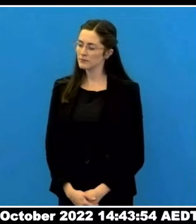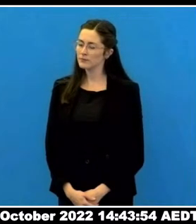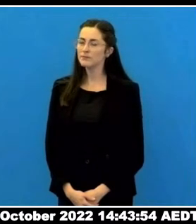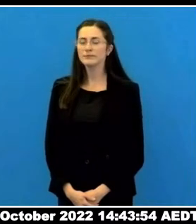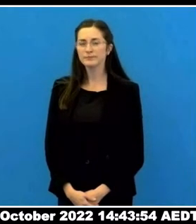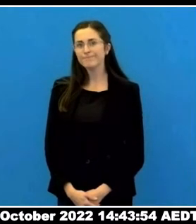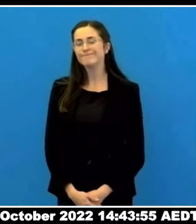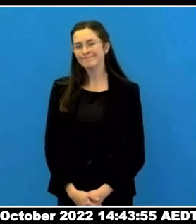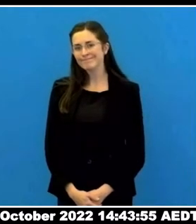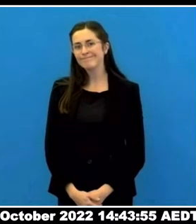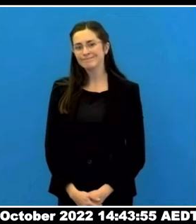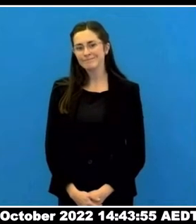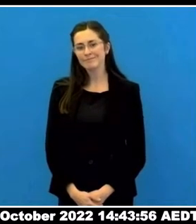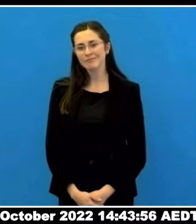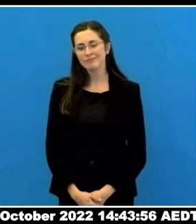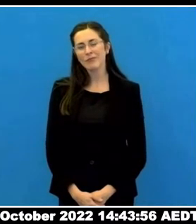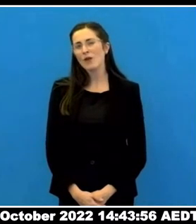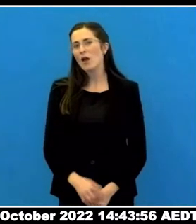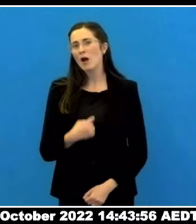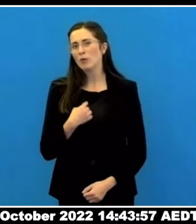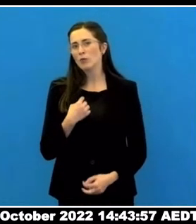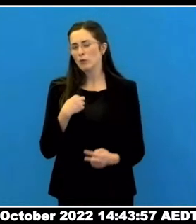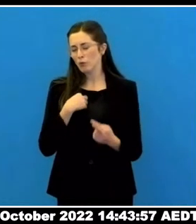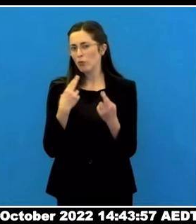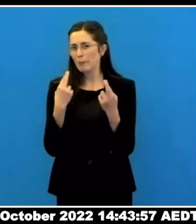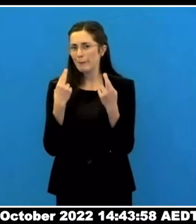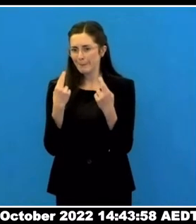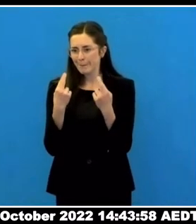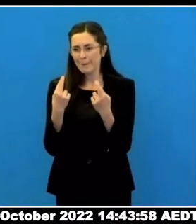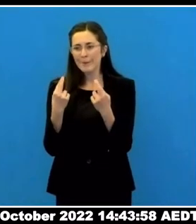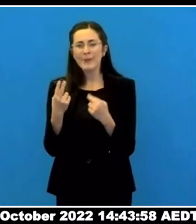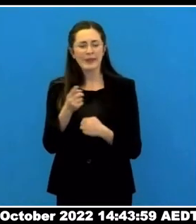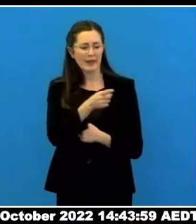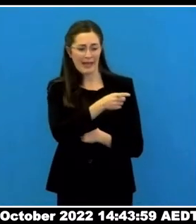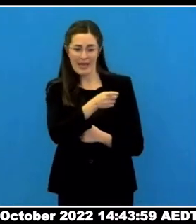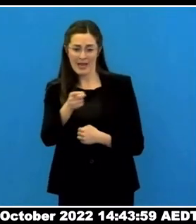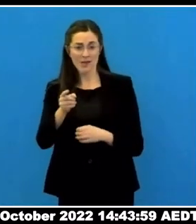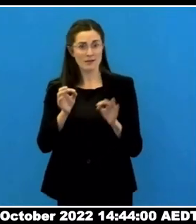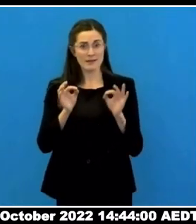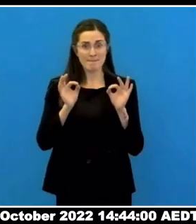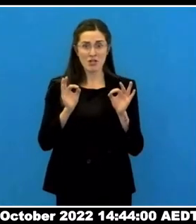My hope is for the specialist to do their work